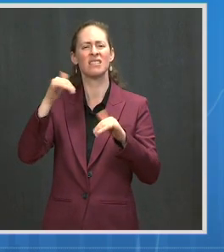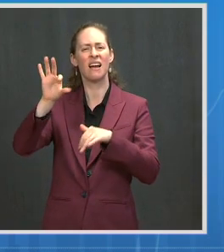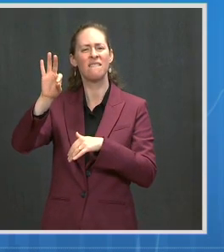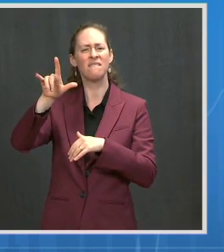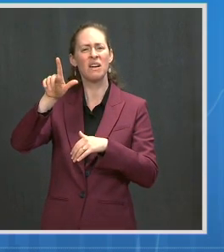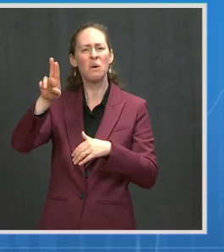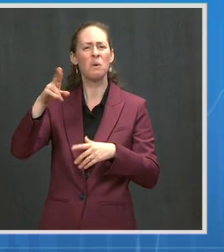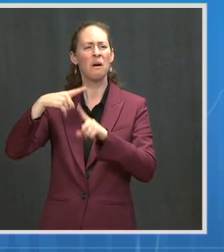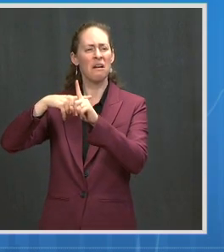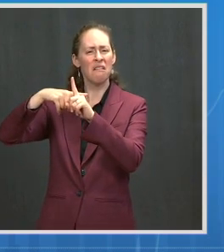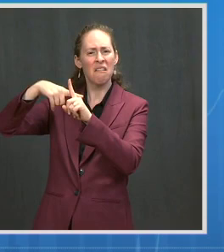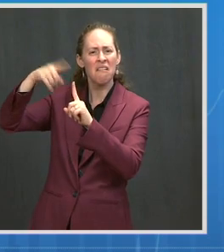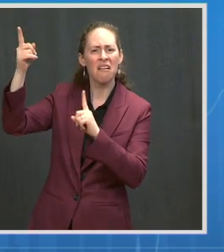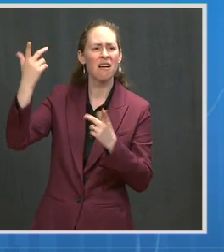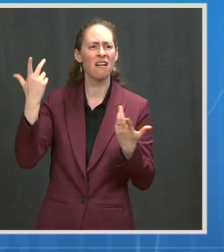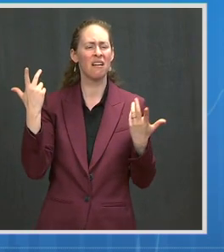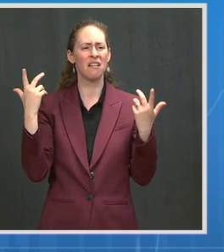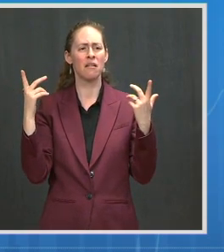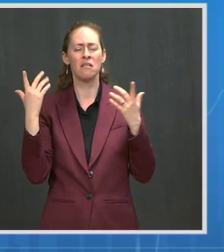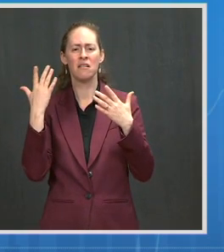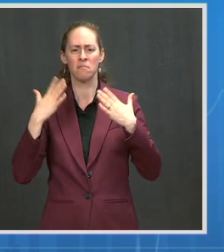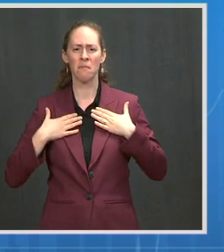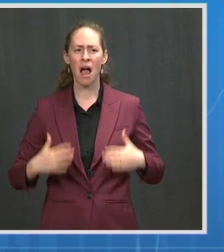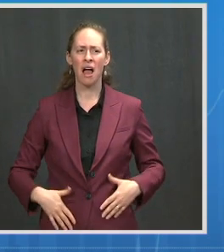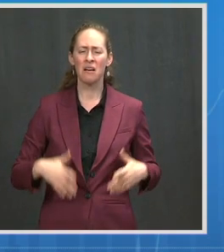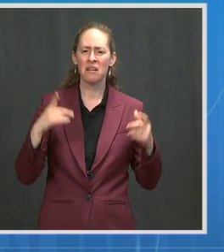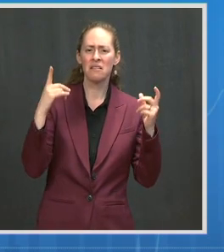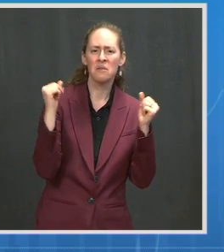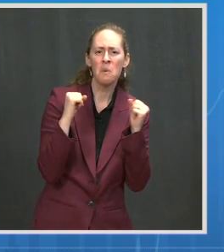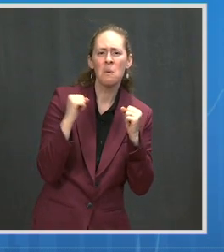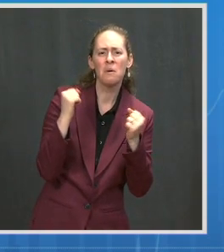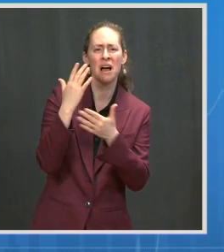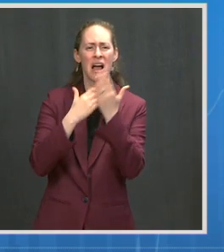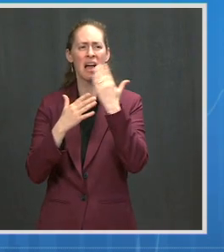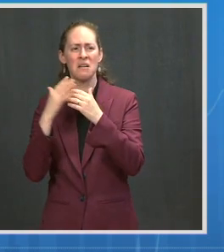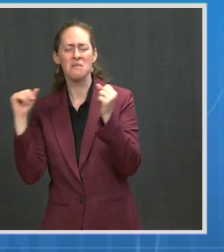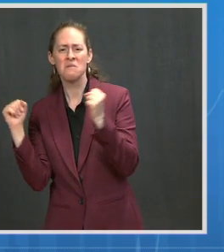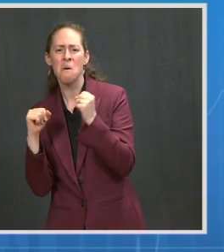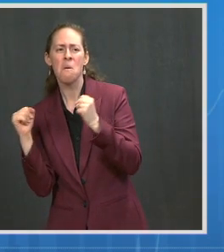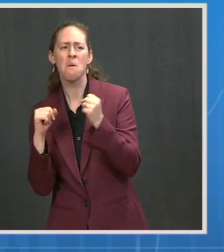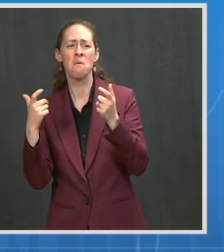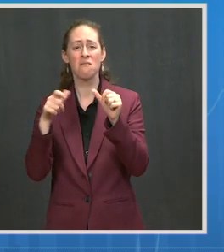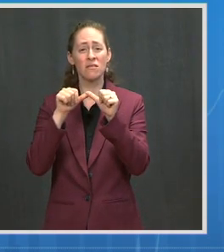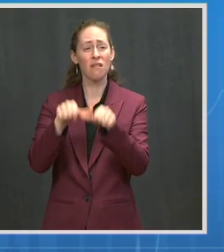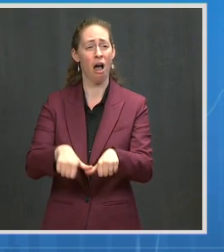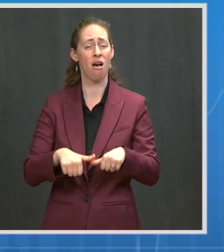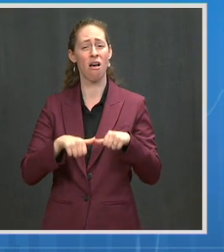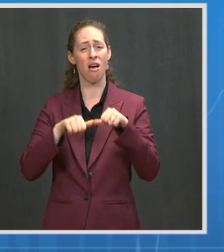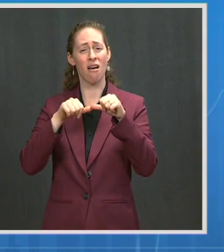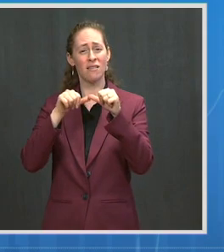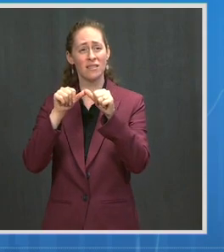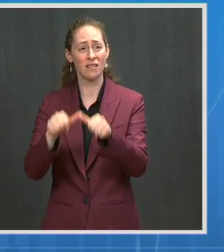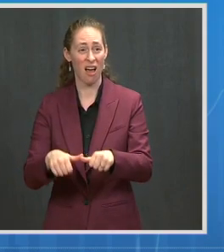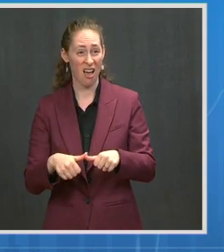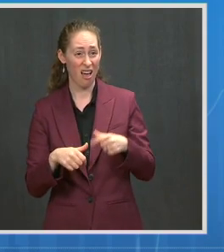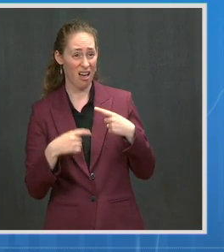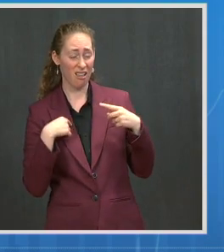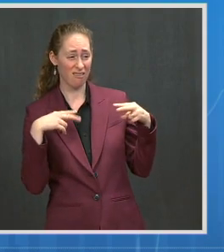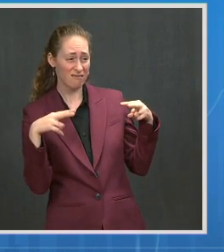Neither he nor his parents -- my wife and I -- are sure how long this will last. Many young people are in this situation,